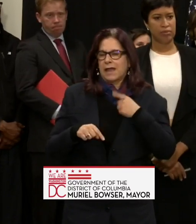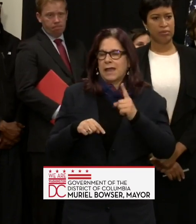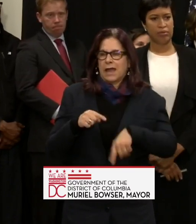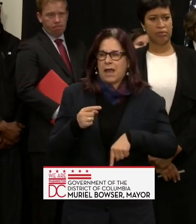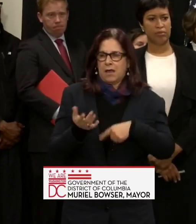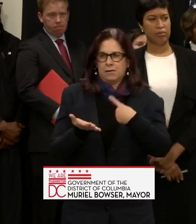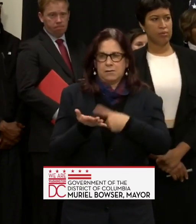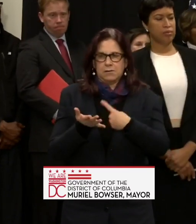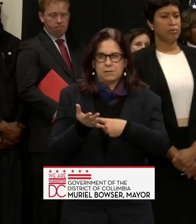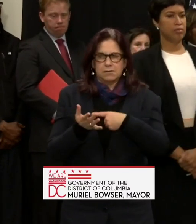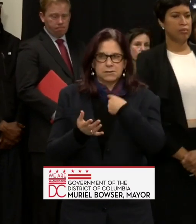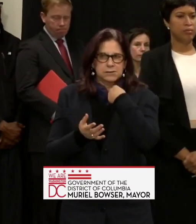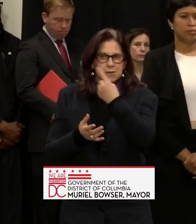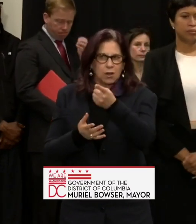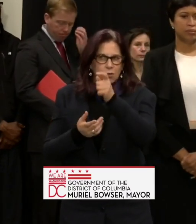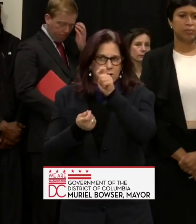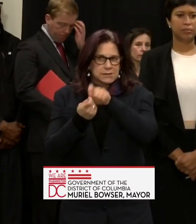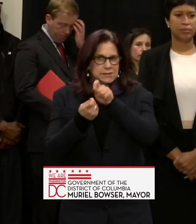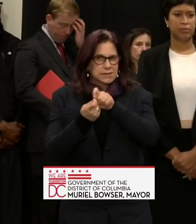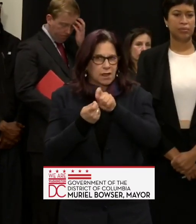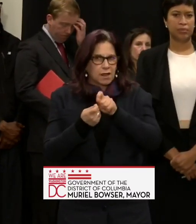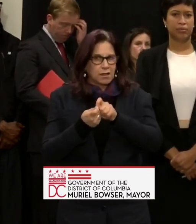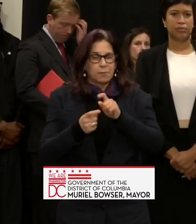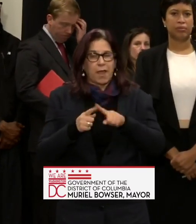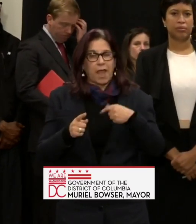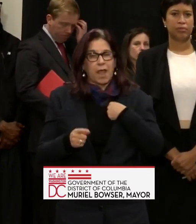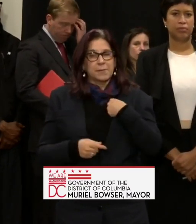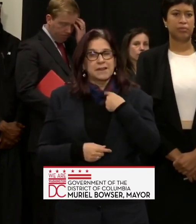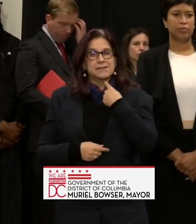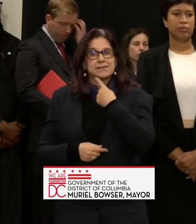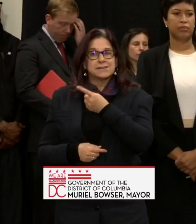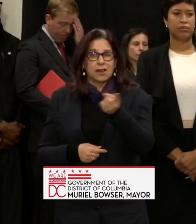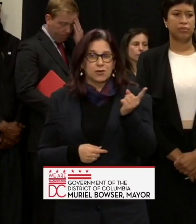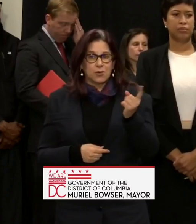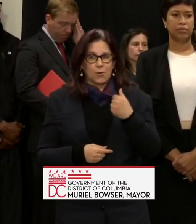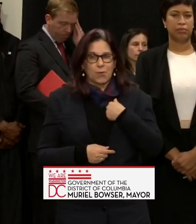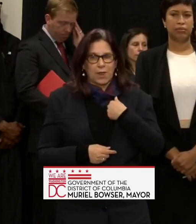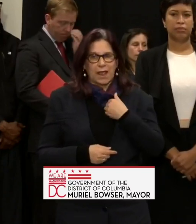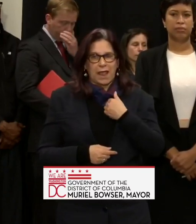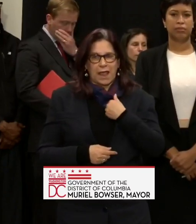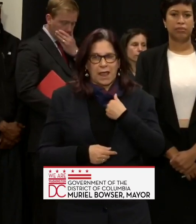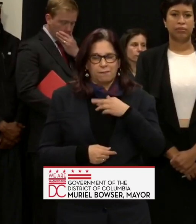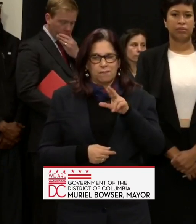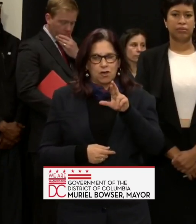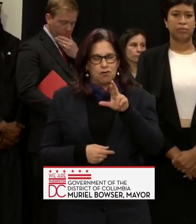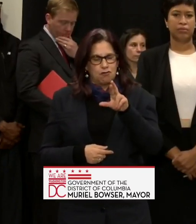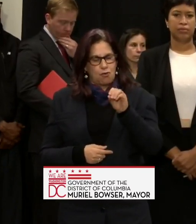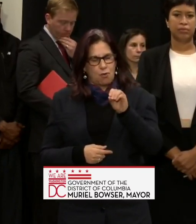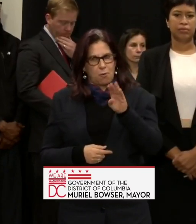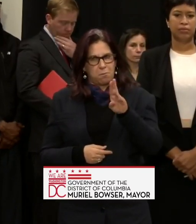TELL YOU THAT WE WILL EMPLOY A ROBUST SECURITY PERIMETER TO DEFEND AGAINST A NUMBER OF THREATS.